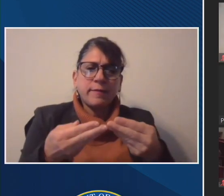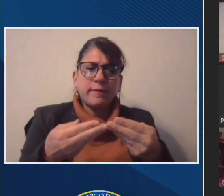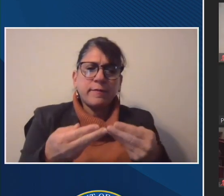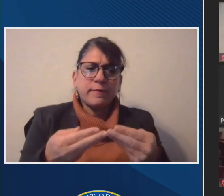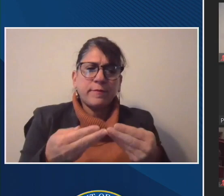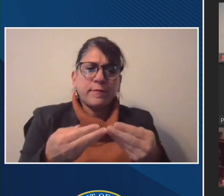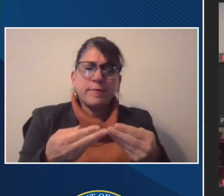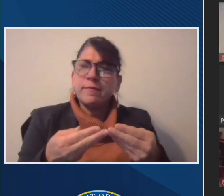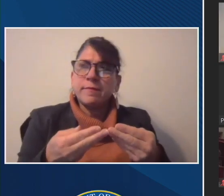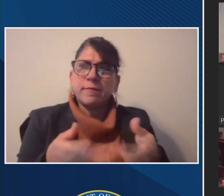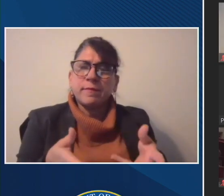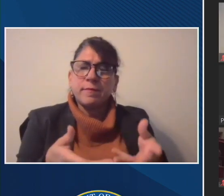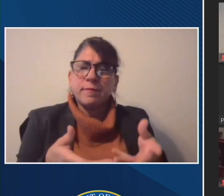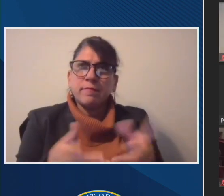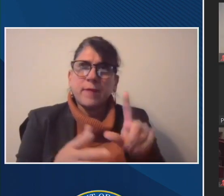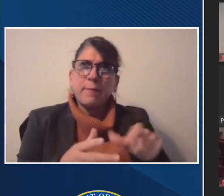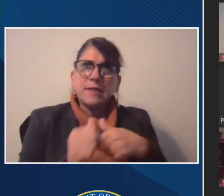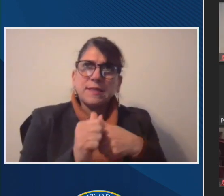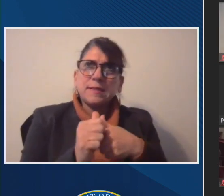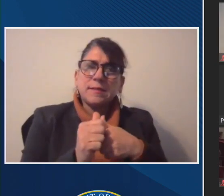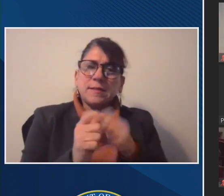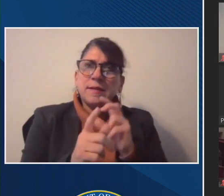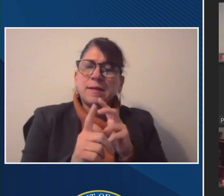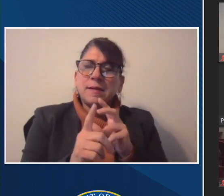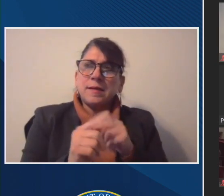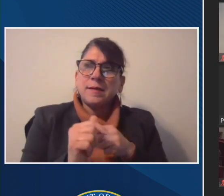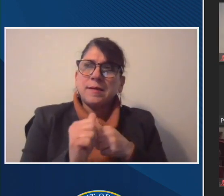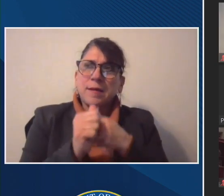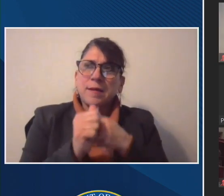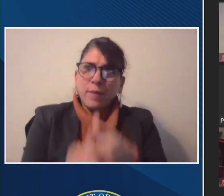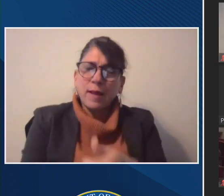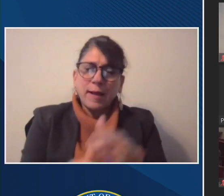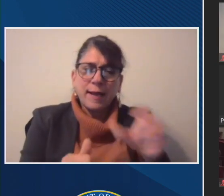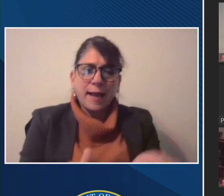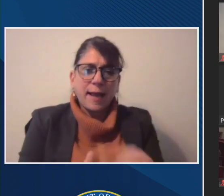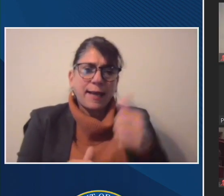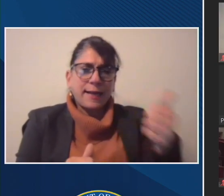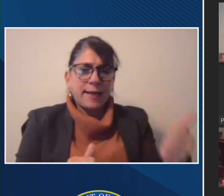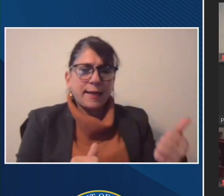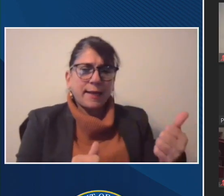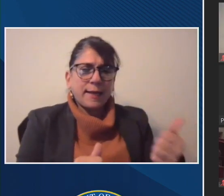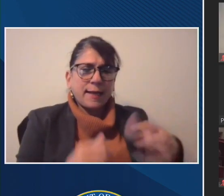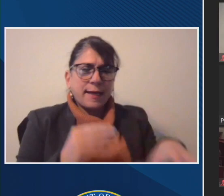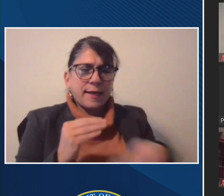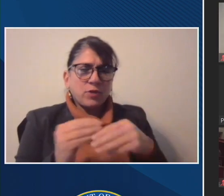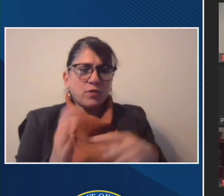reporting requirements or procedures specified by the Secretary in relation to the submission of the final request.